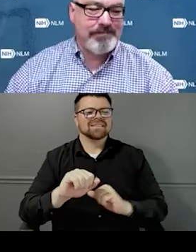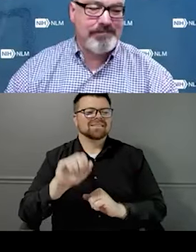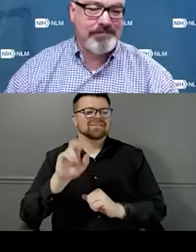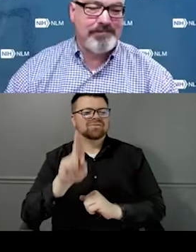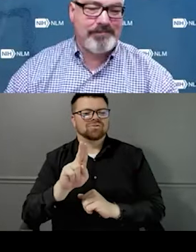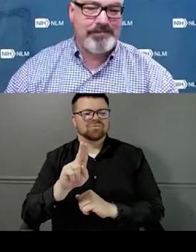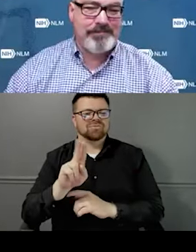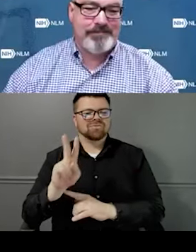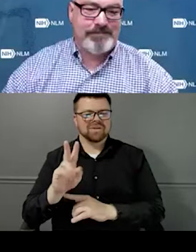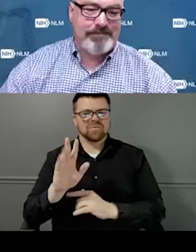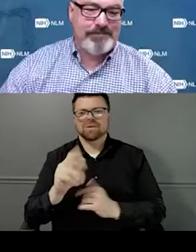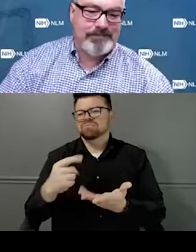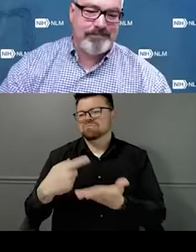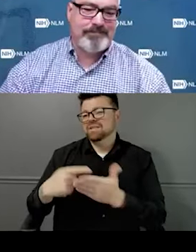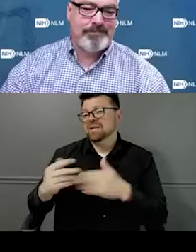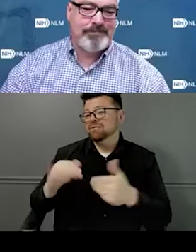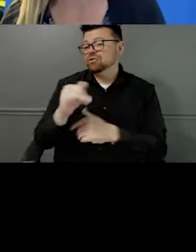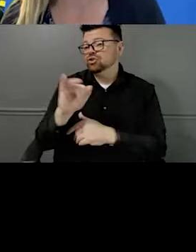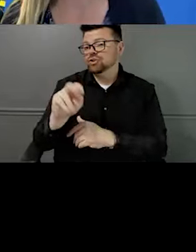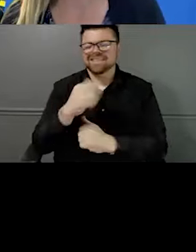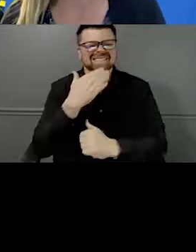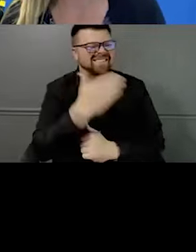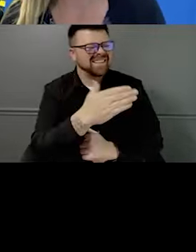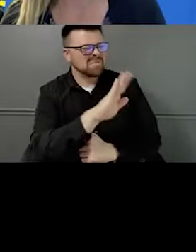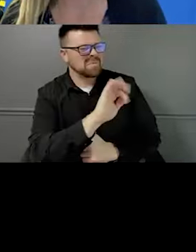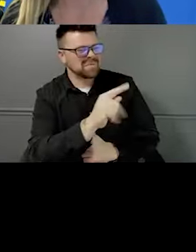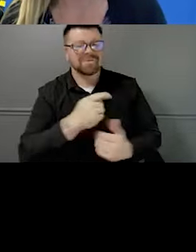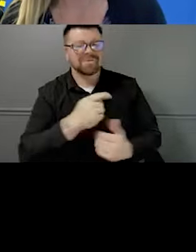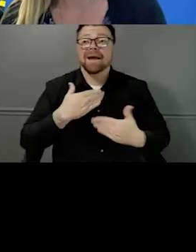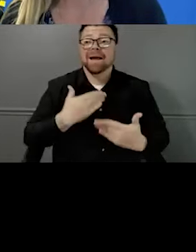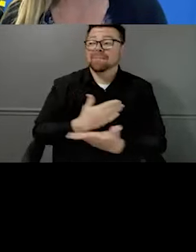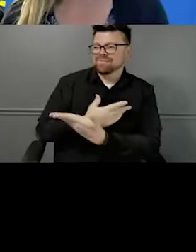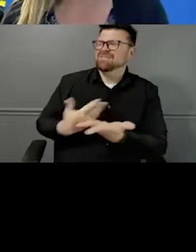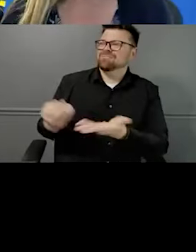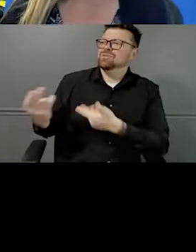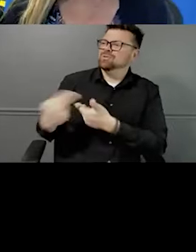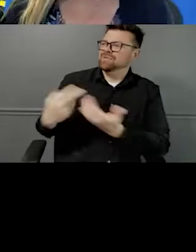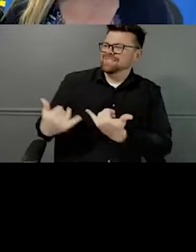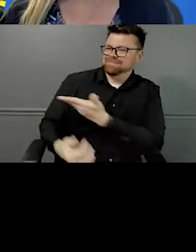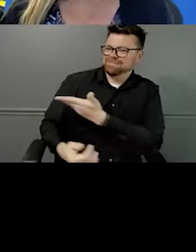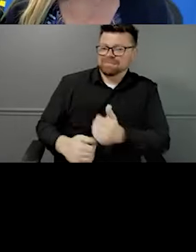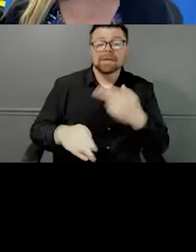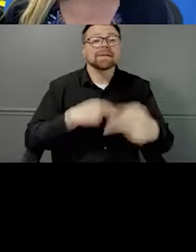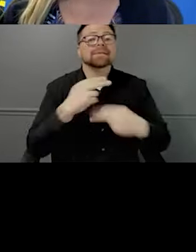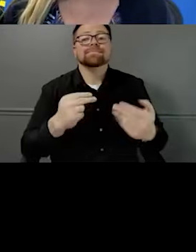Jean Feldman: Thanks so much, Bart, and we're delighted to have him with us today. Next slide, please.